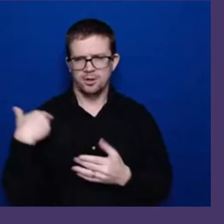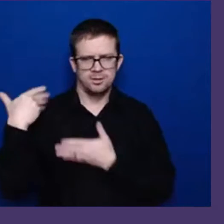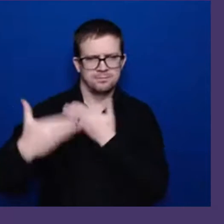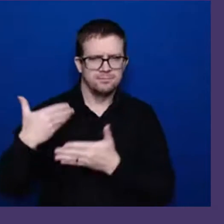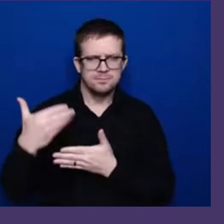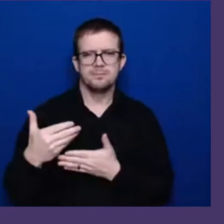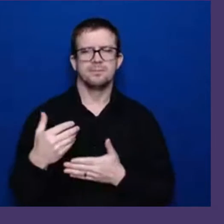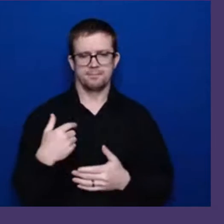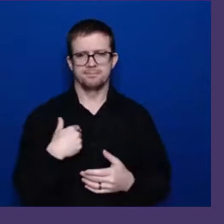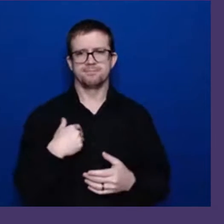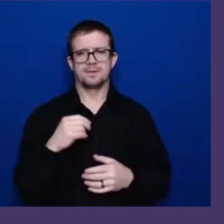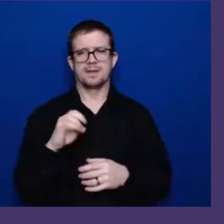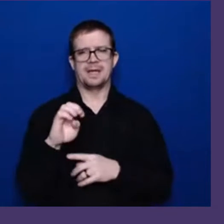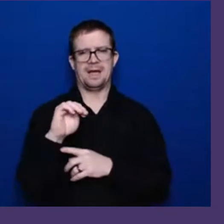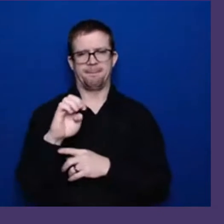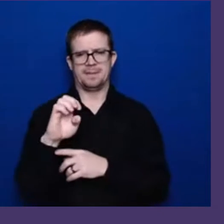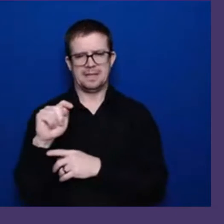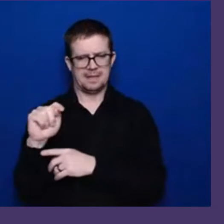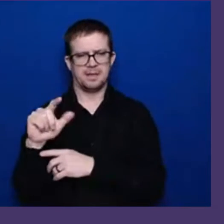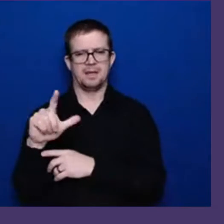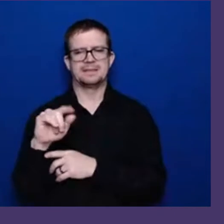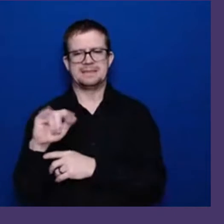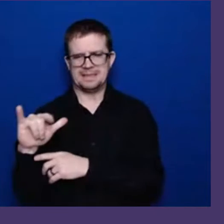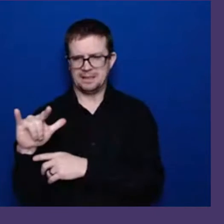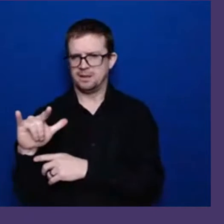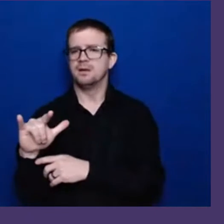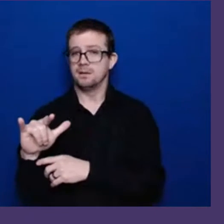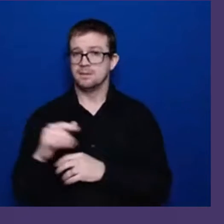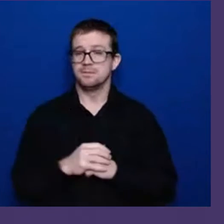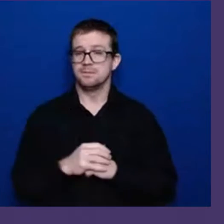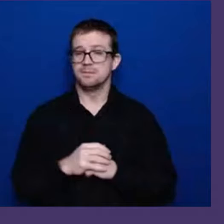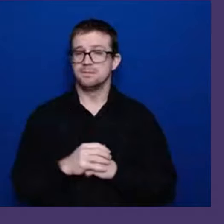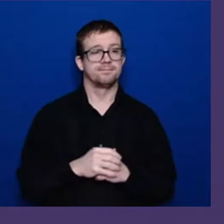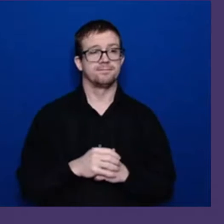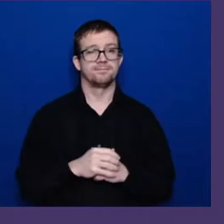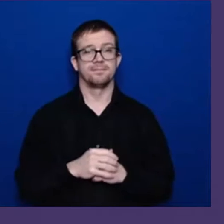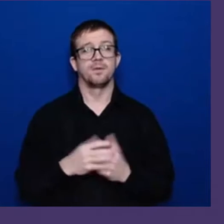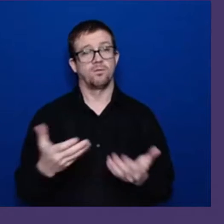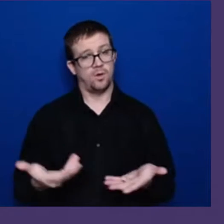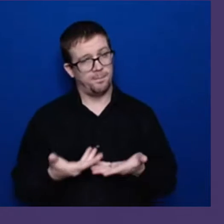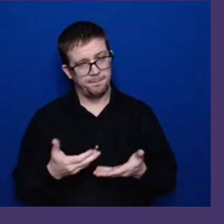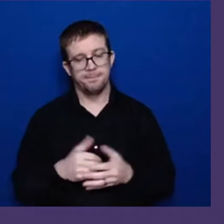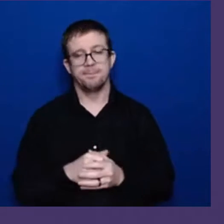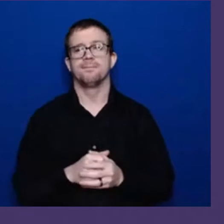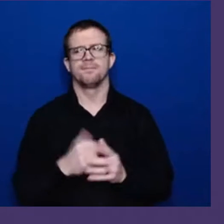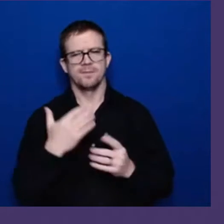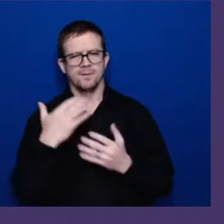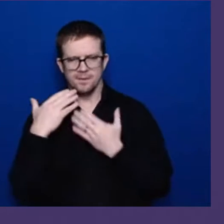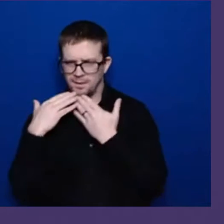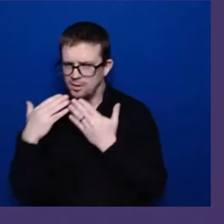Ebele Okoli: Today we'll have a very candid conversation about opportunities and considerations